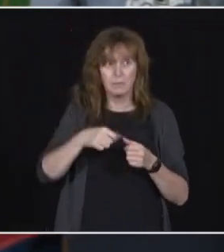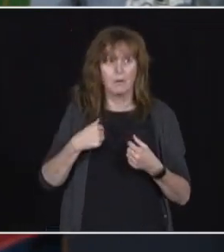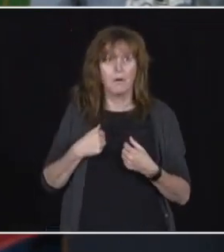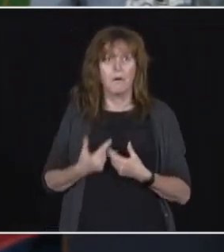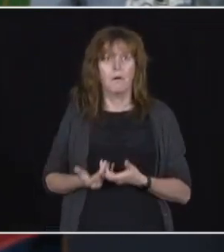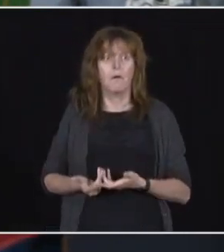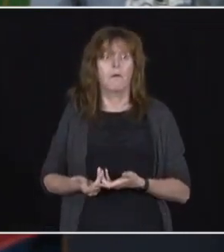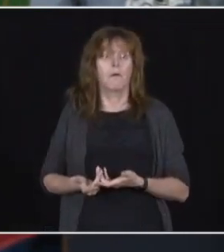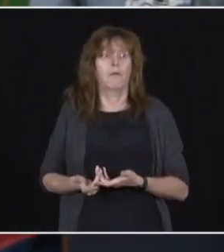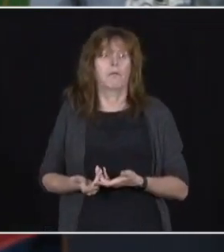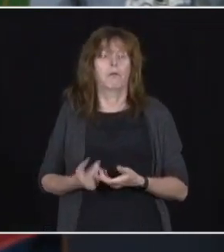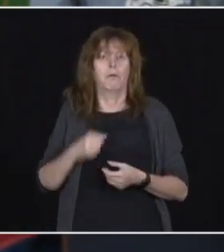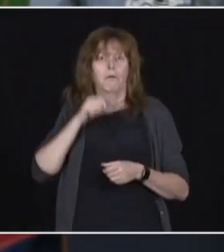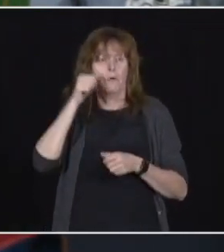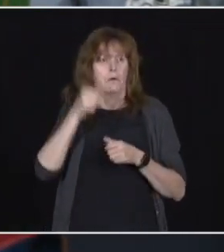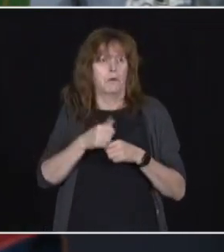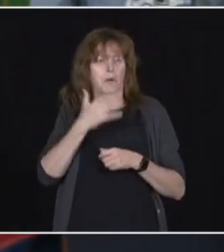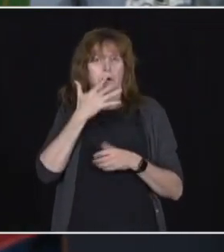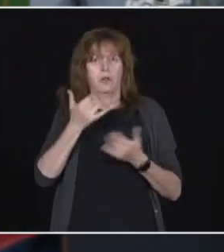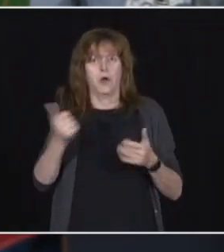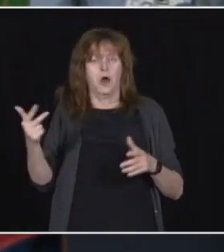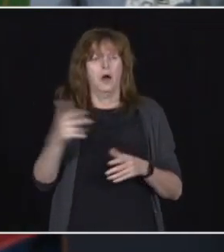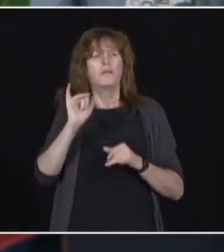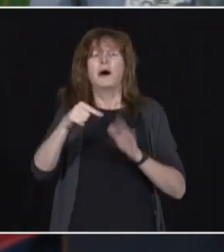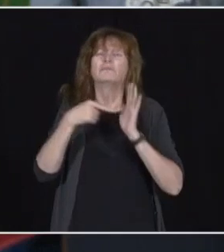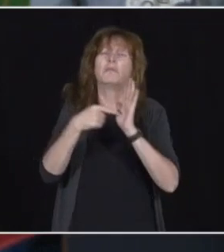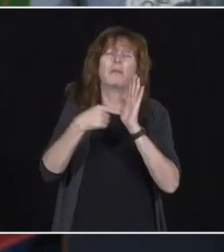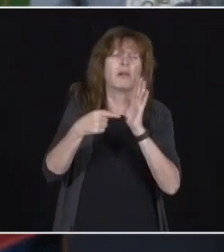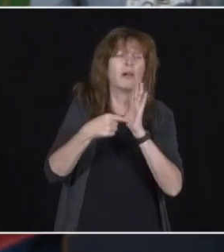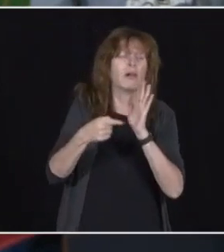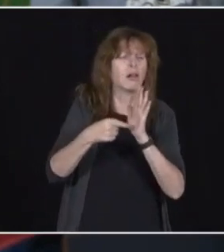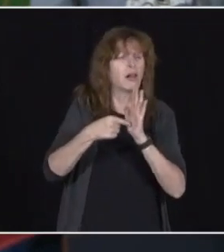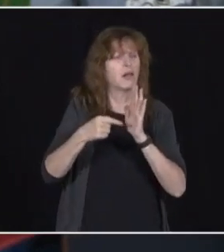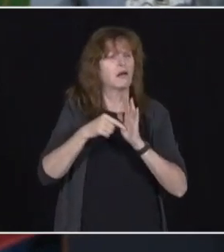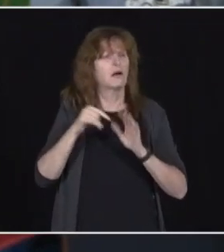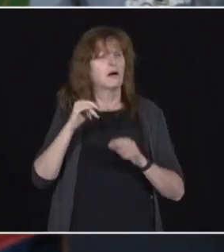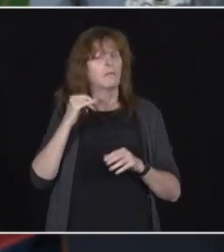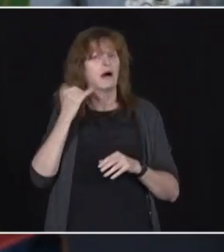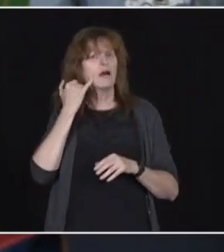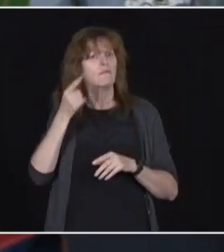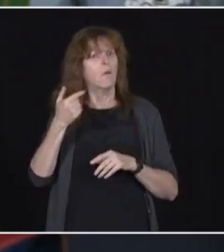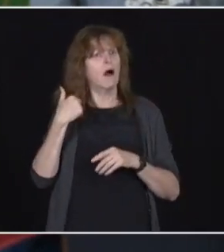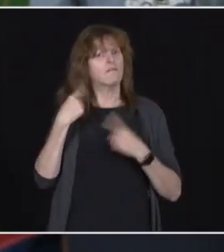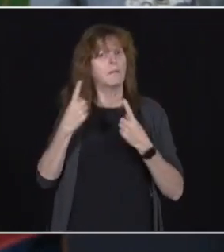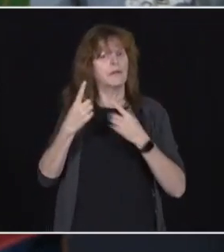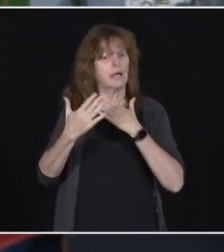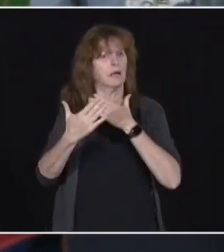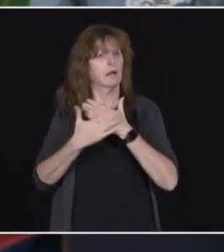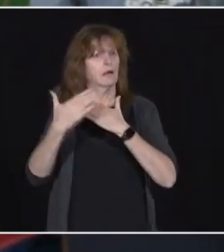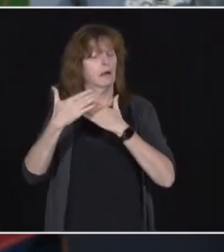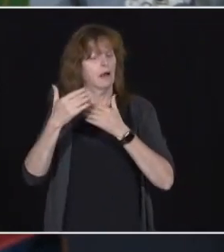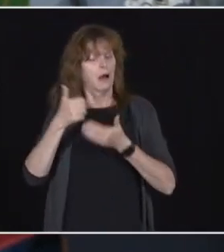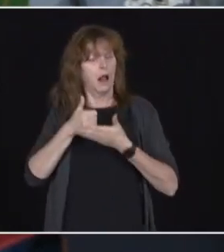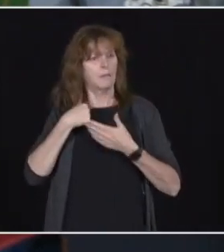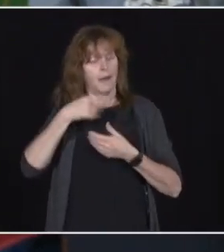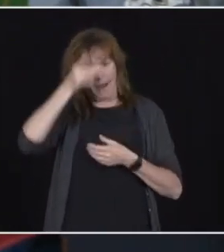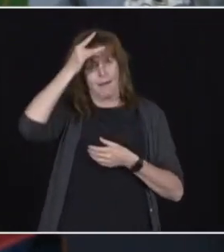That you remember seven, eight, nine days ago, nothing have symptoms, and only things that would help you like apps, that would say, oh, I remember now.